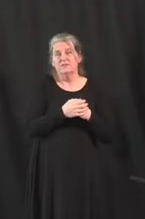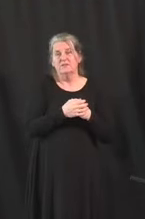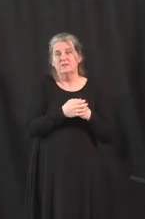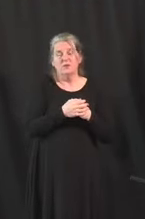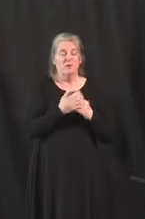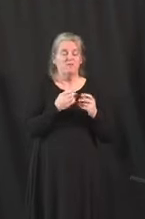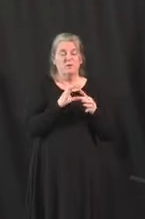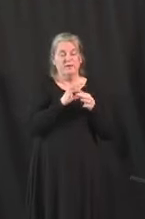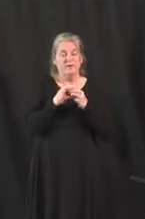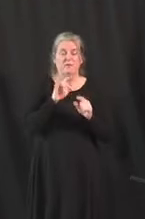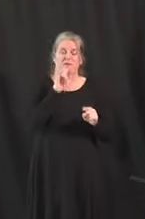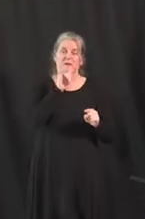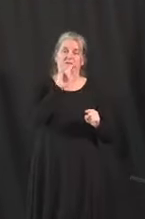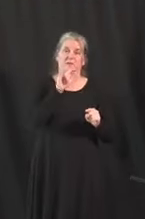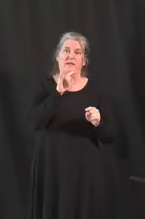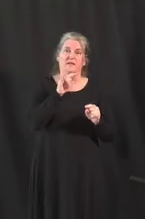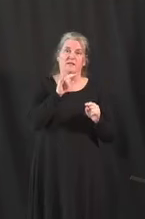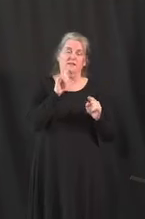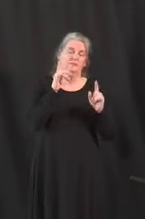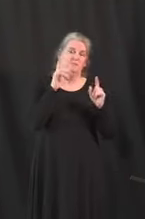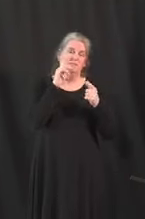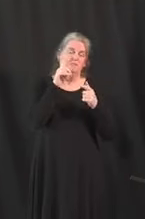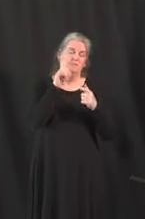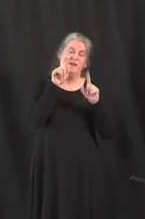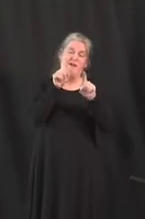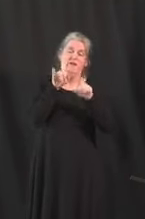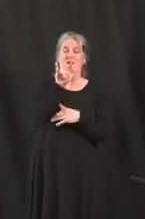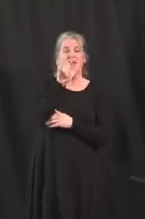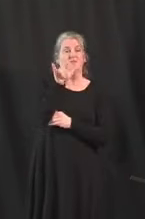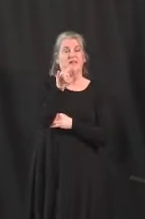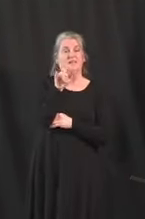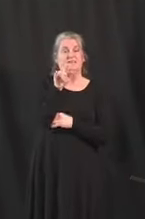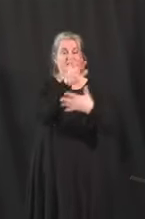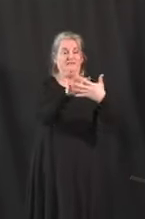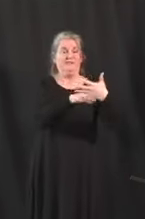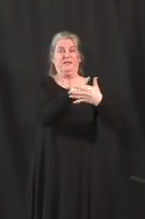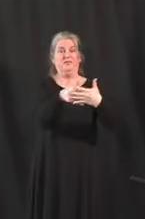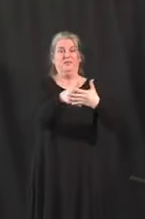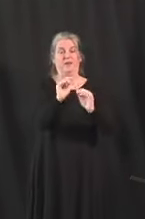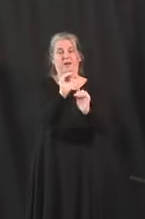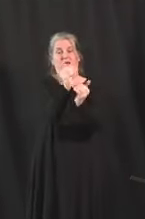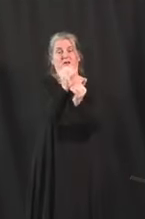BUT WHEN -- WITH THE PUTTING ALL